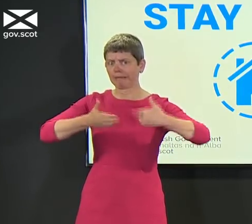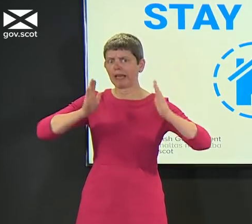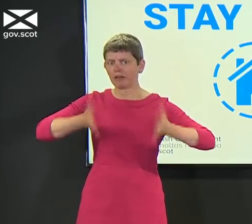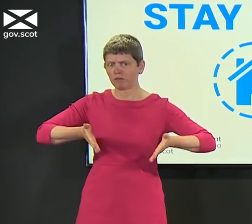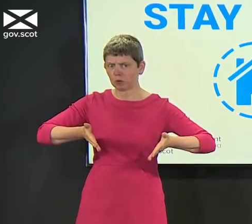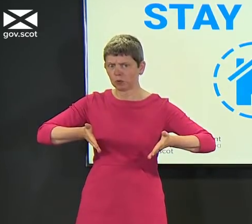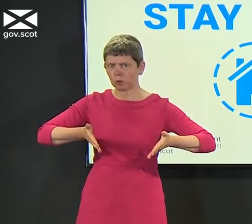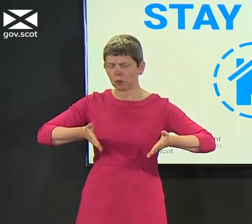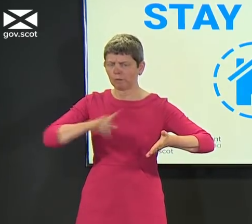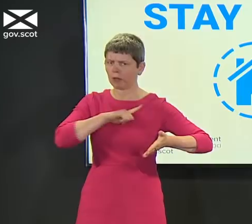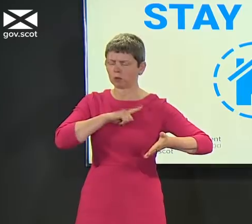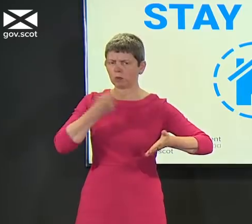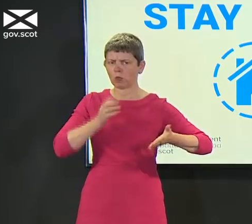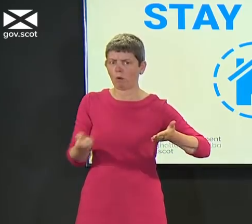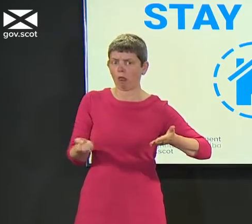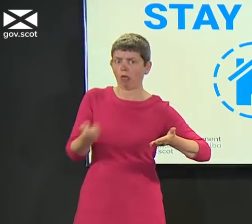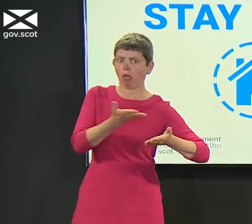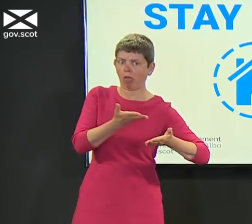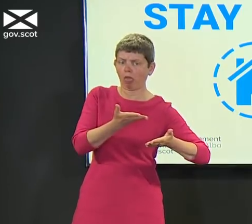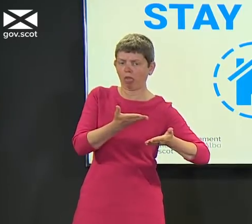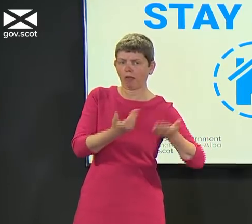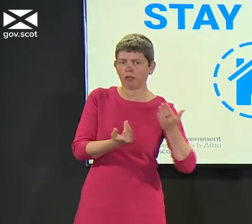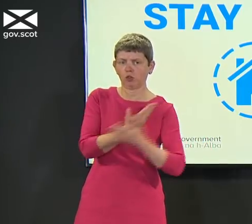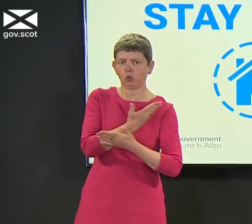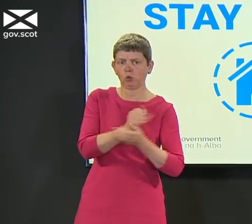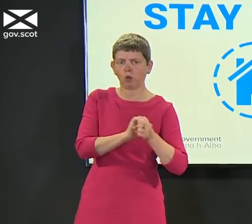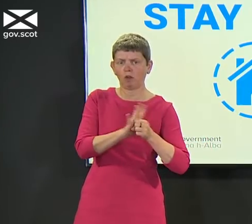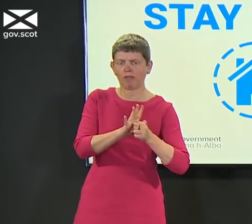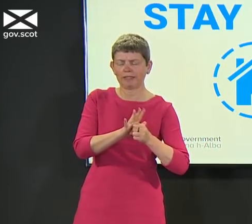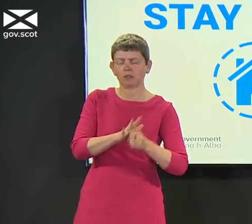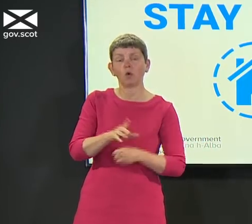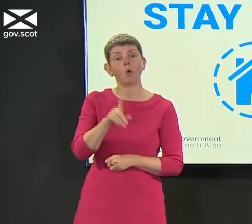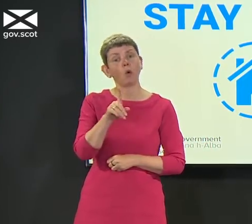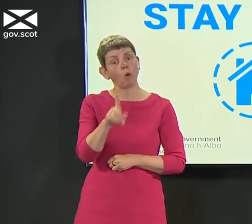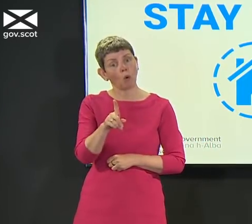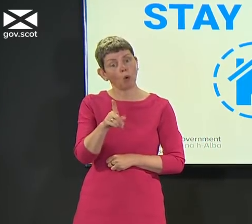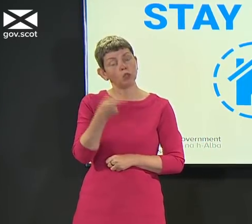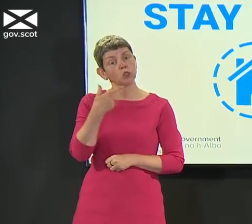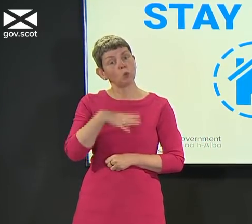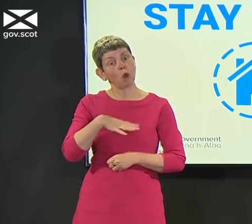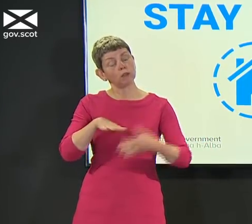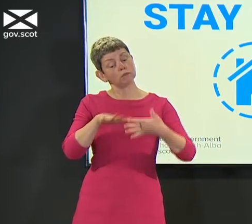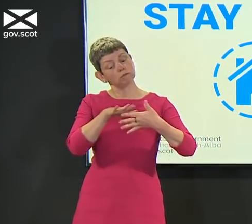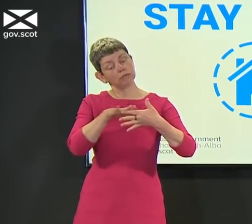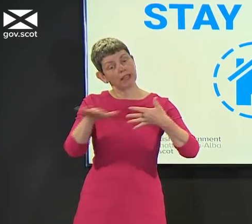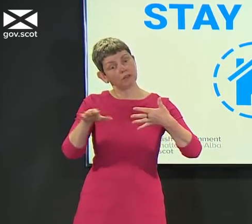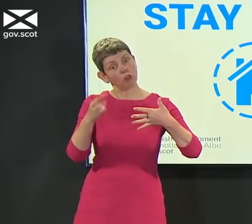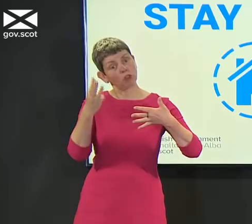within the islands or alternatively whether they preferred to stay at level three with the rest